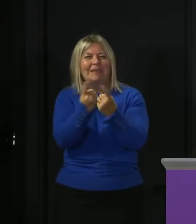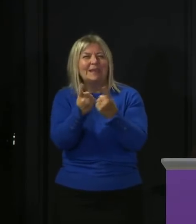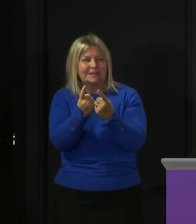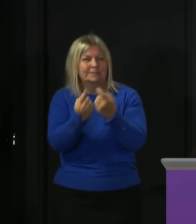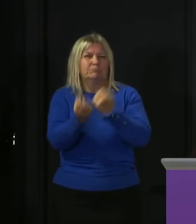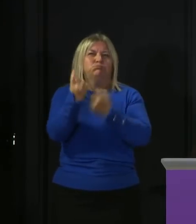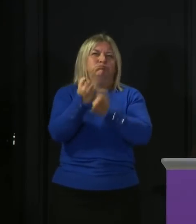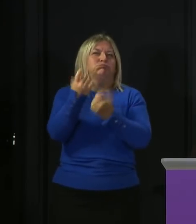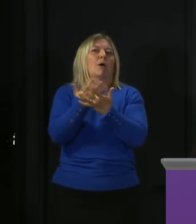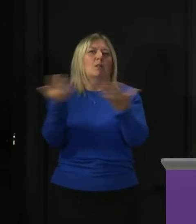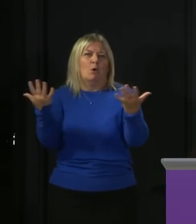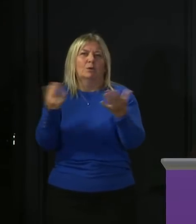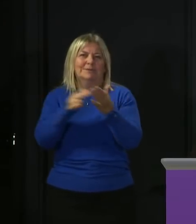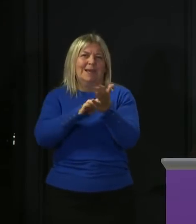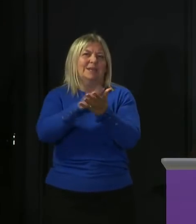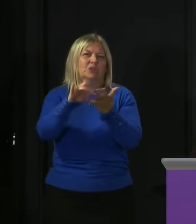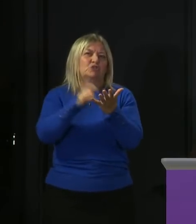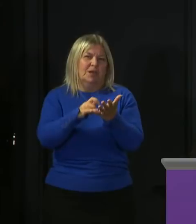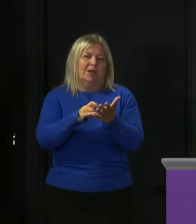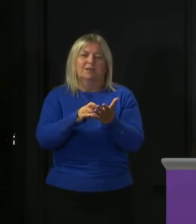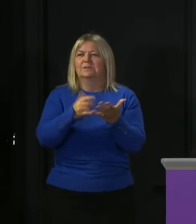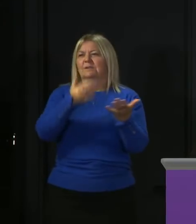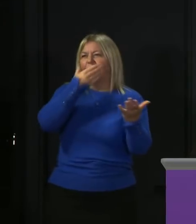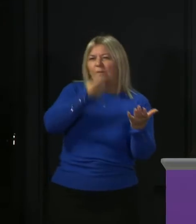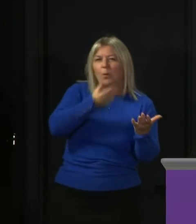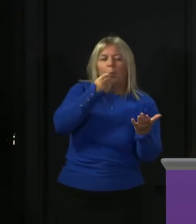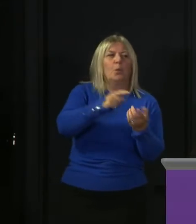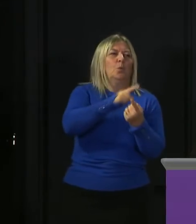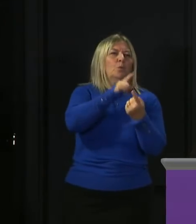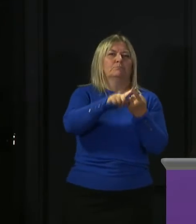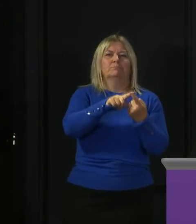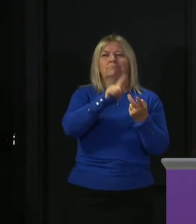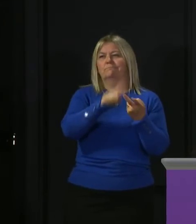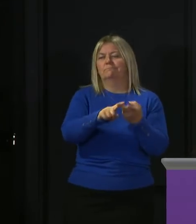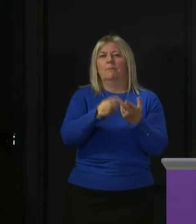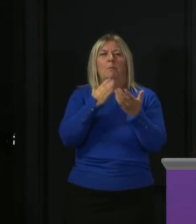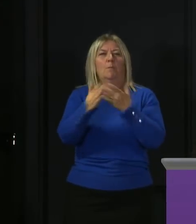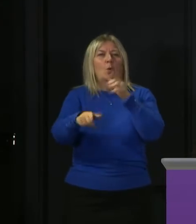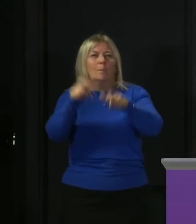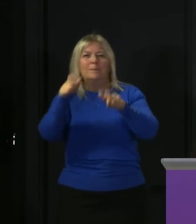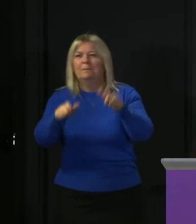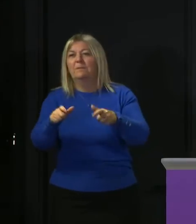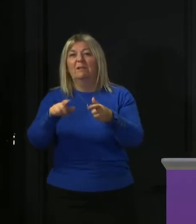the health service faces every year, which could come from flu, or more people breaking bones in